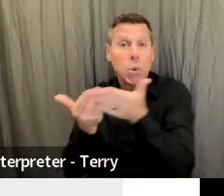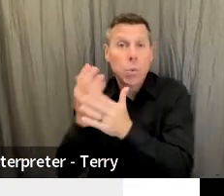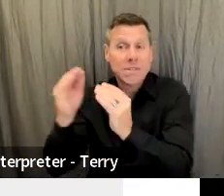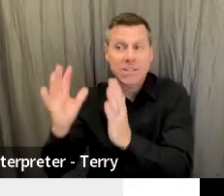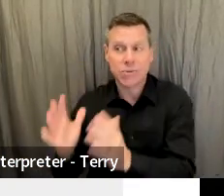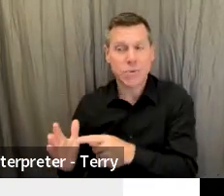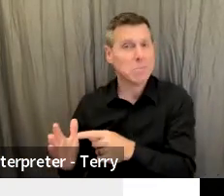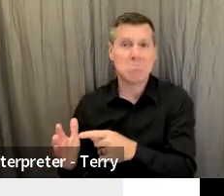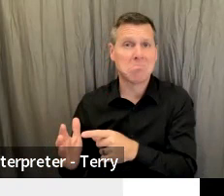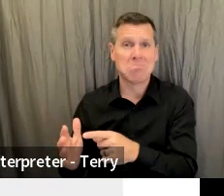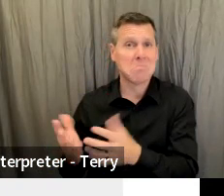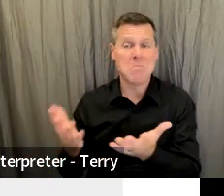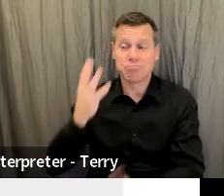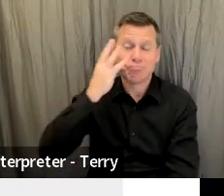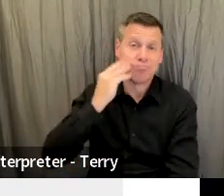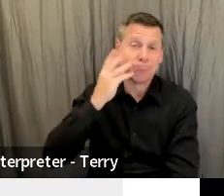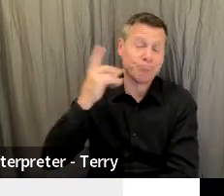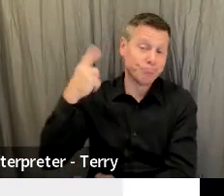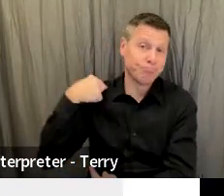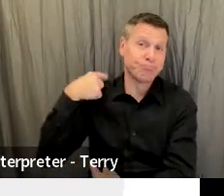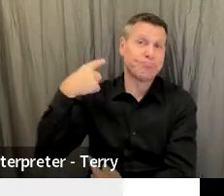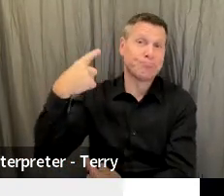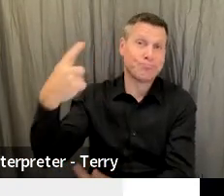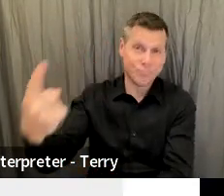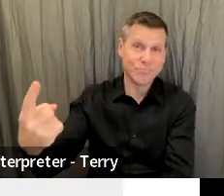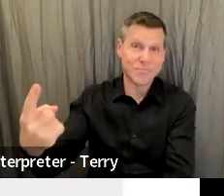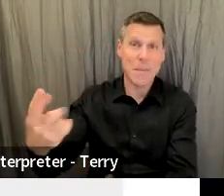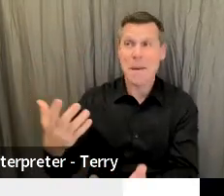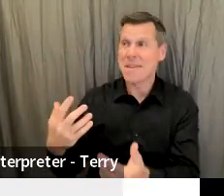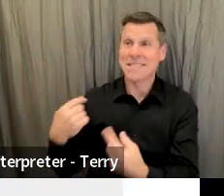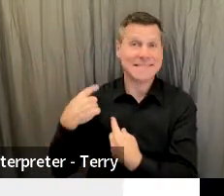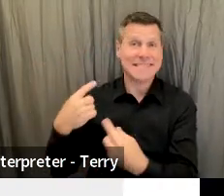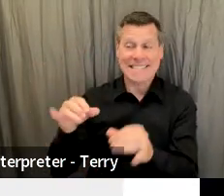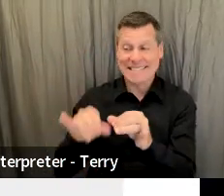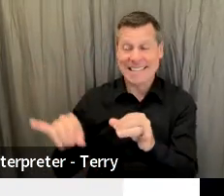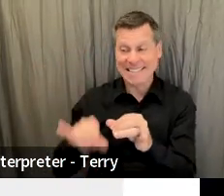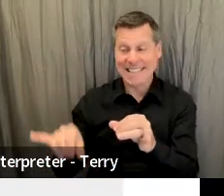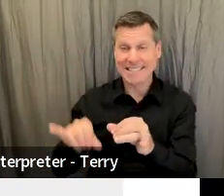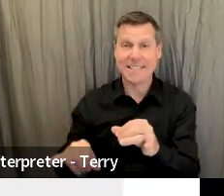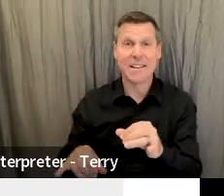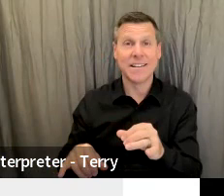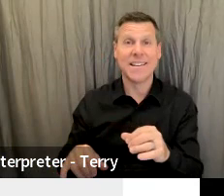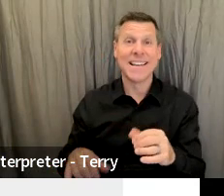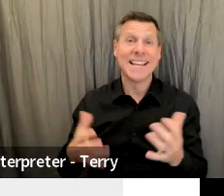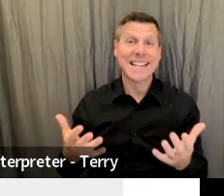So if you have been teaching, say the same lesson to you can be ex for a while and you're looking for something new